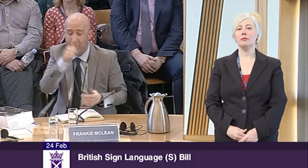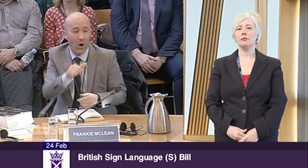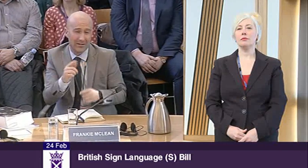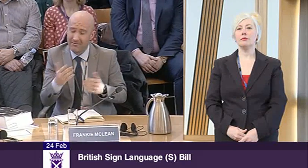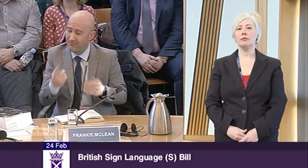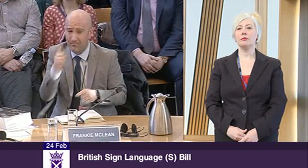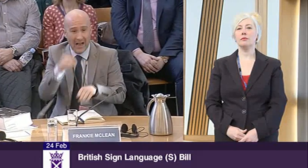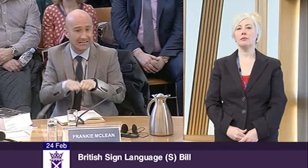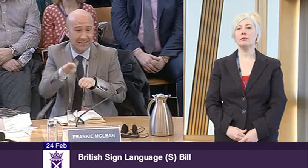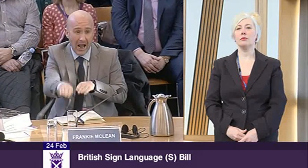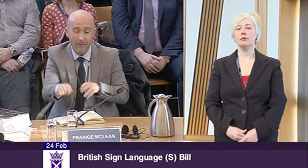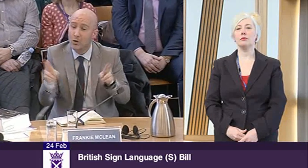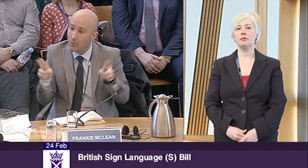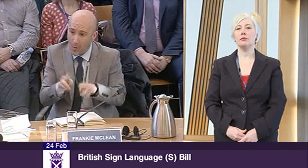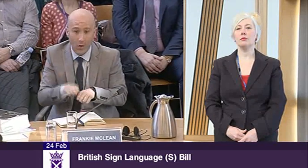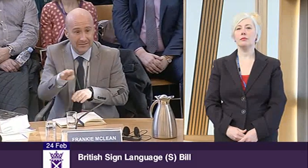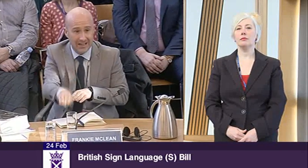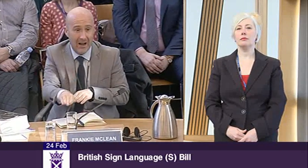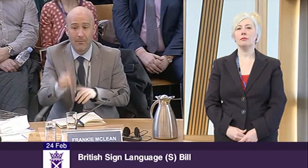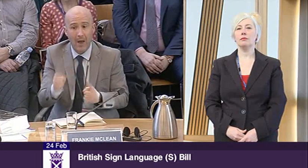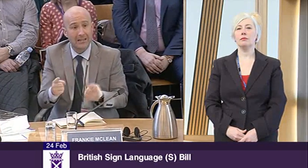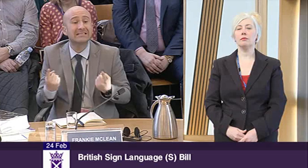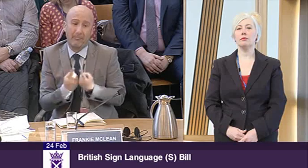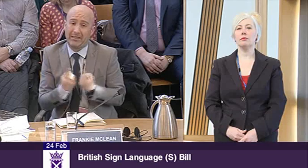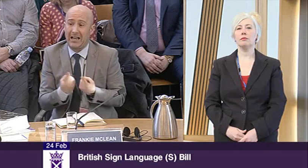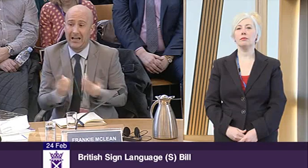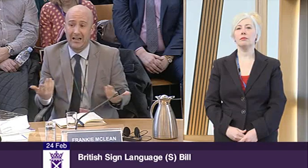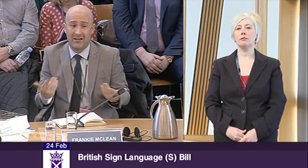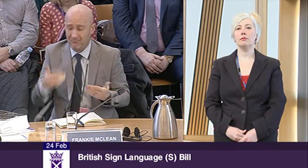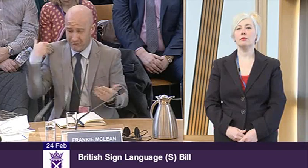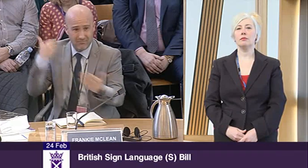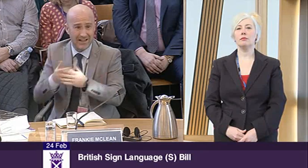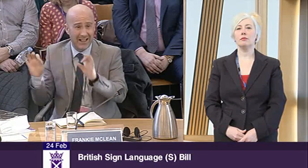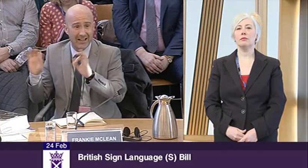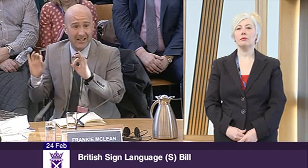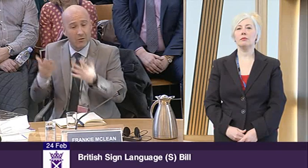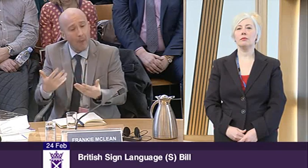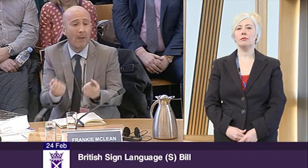To be realistic, we would like to grab the opportunity that has been presented to us.